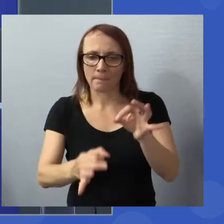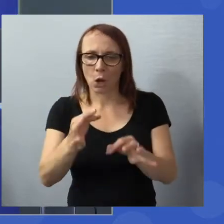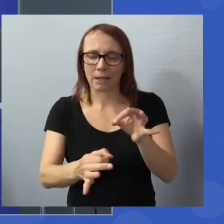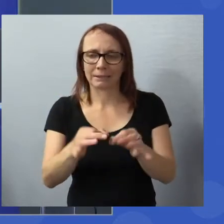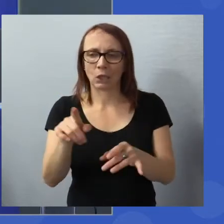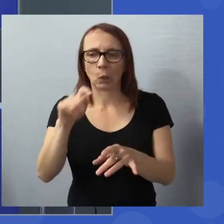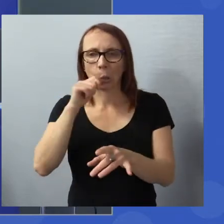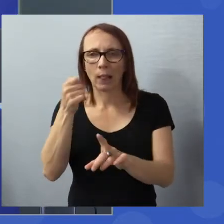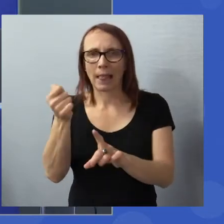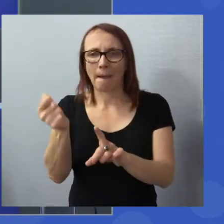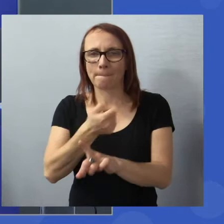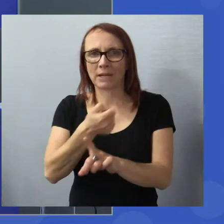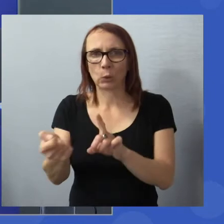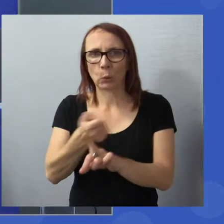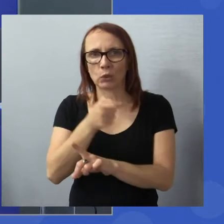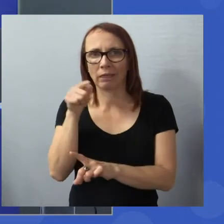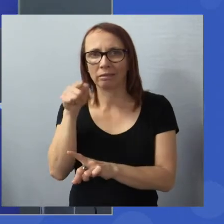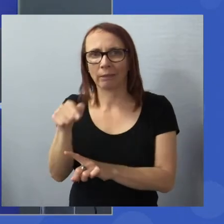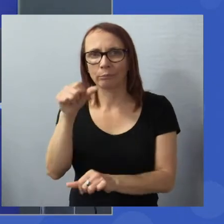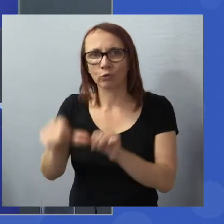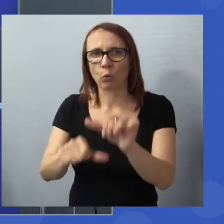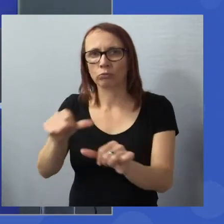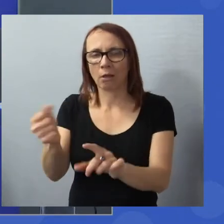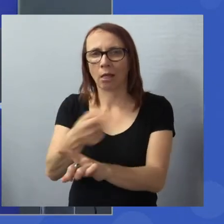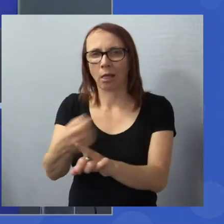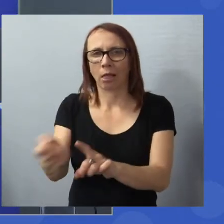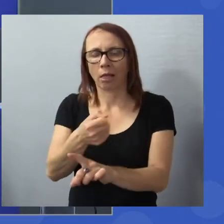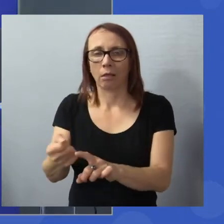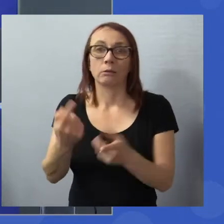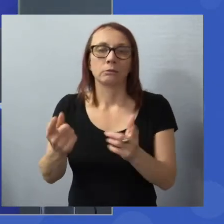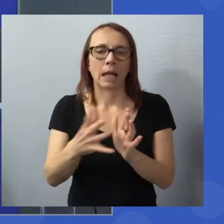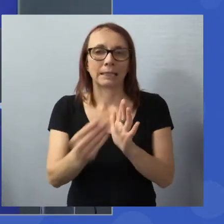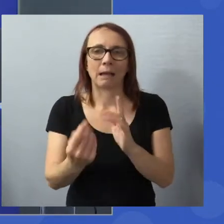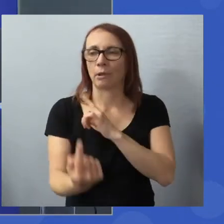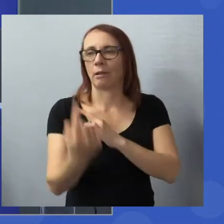that sort of process so famous example think back to the brexit referendum